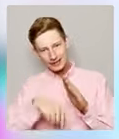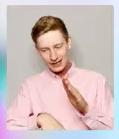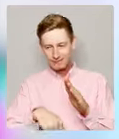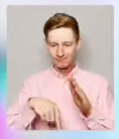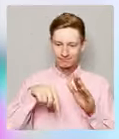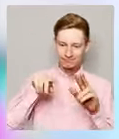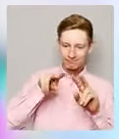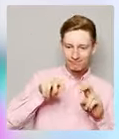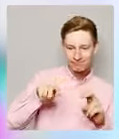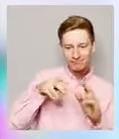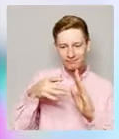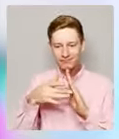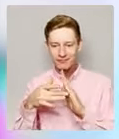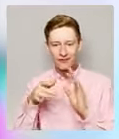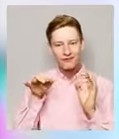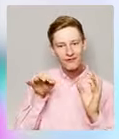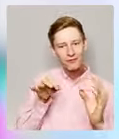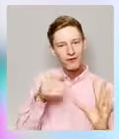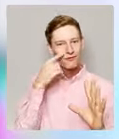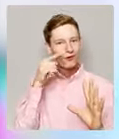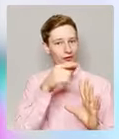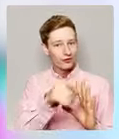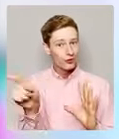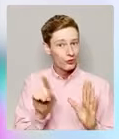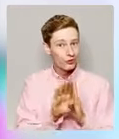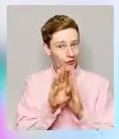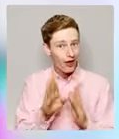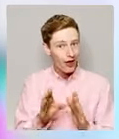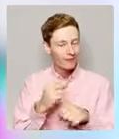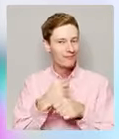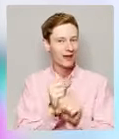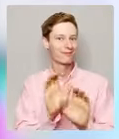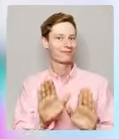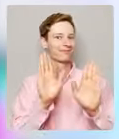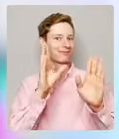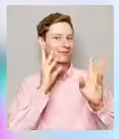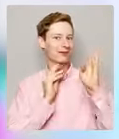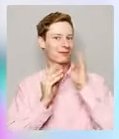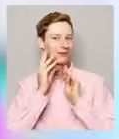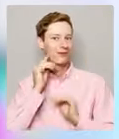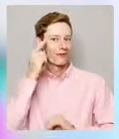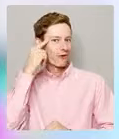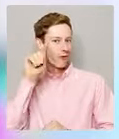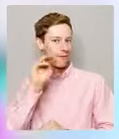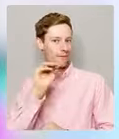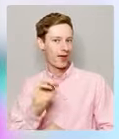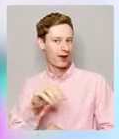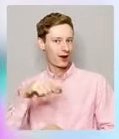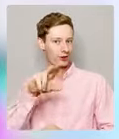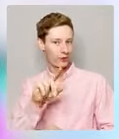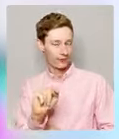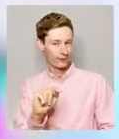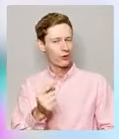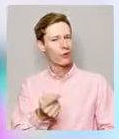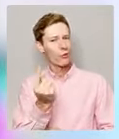to developers like you as they create incredible experiences for Meta Quest. One of the most common pieces of feedback